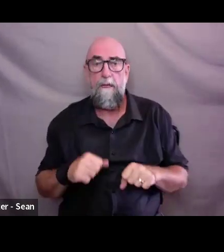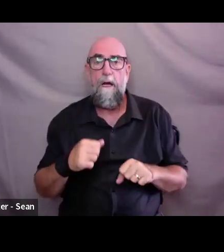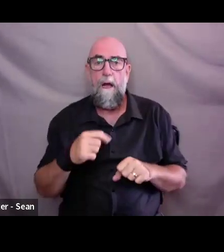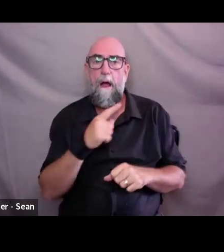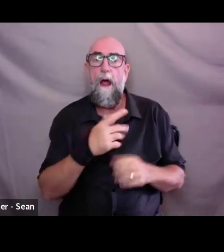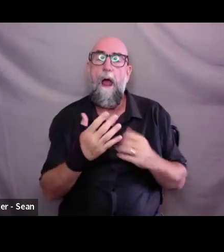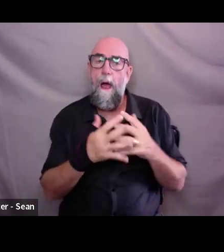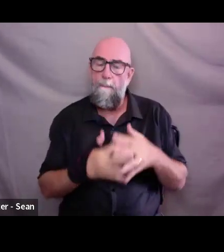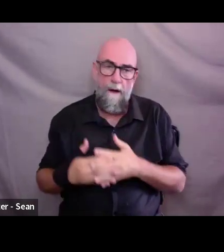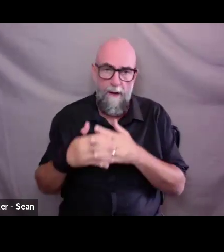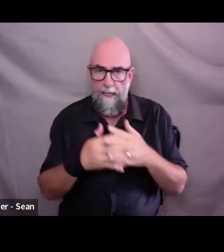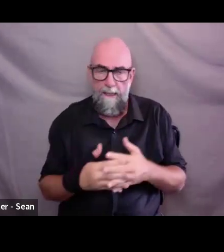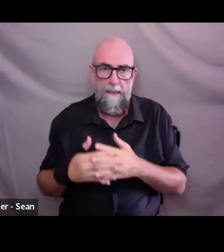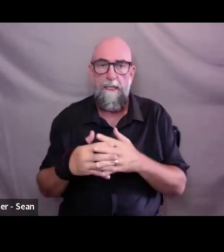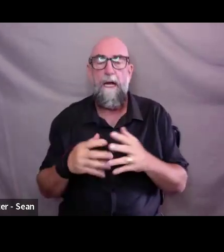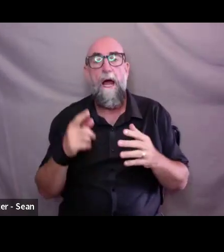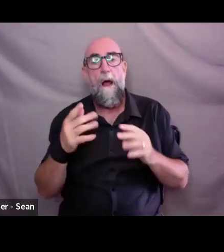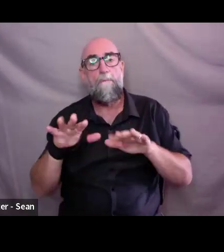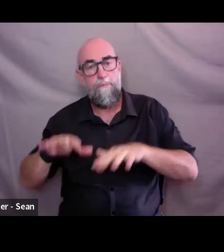and 30 years of continuous growth until